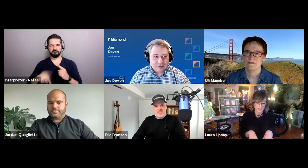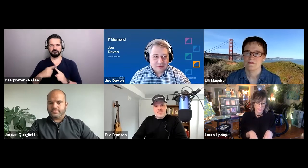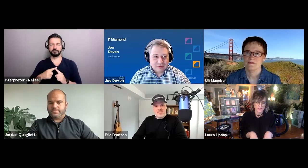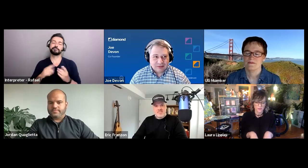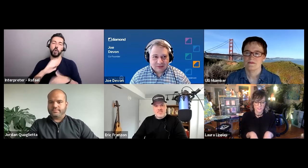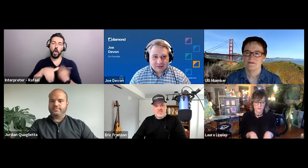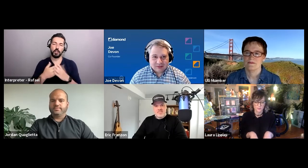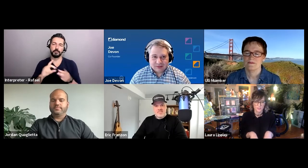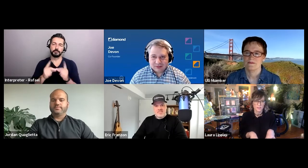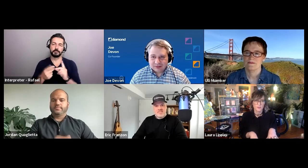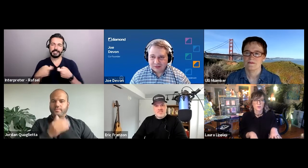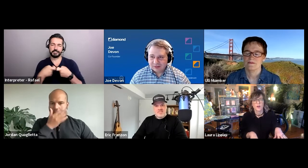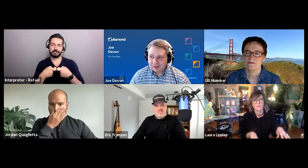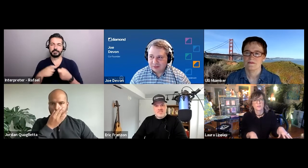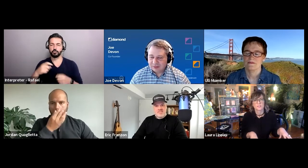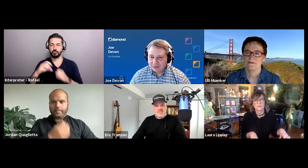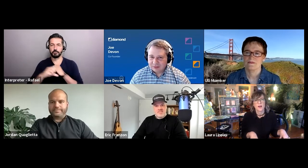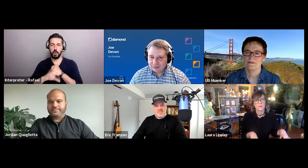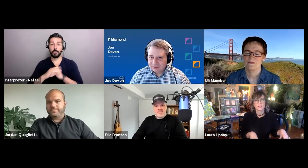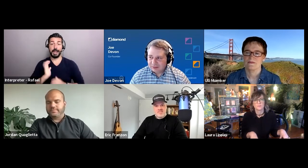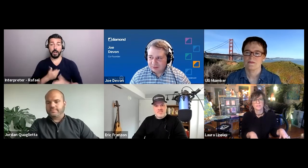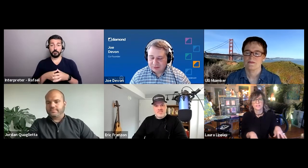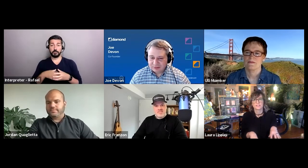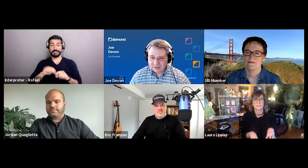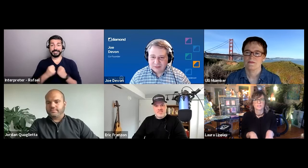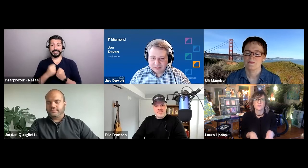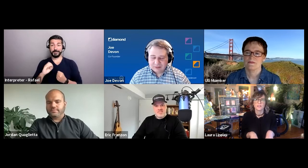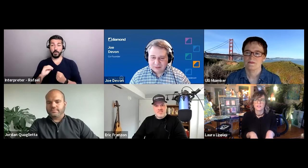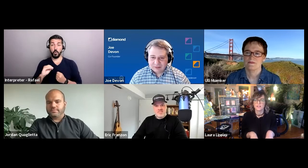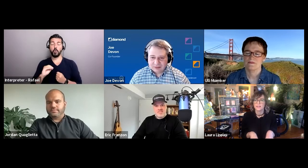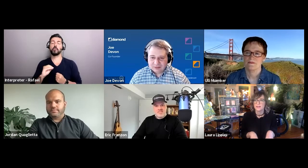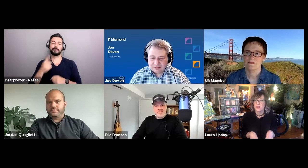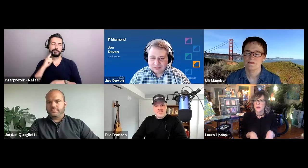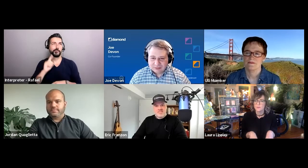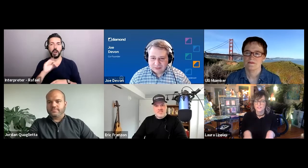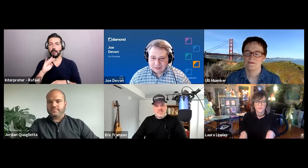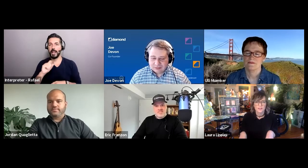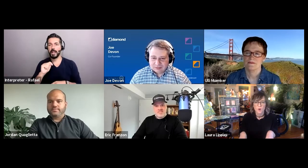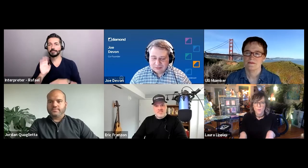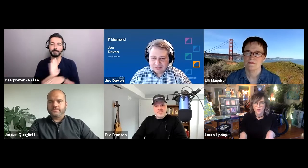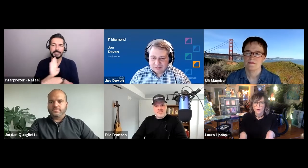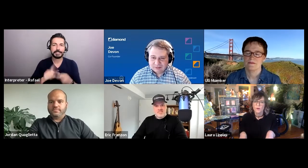And our SEO team covers Comcast business in Xfinity mobile